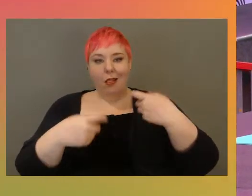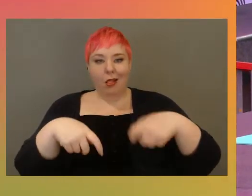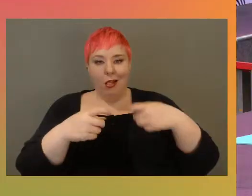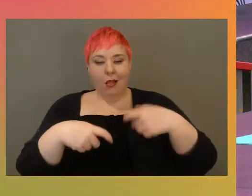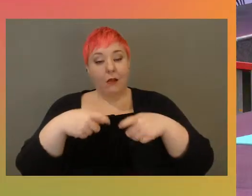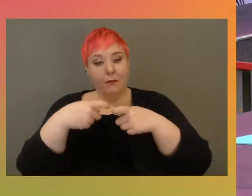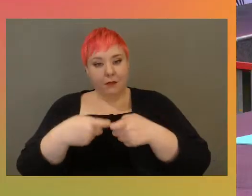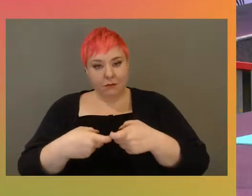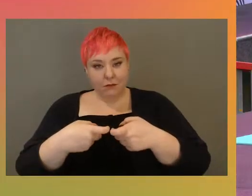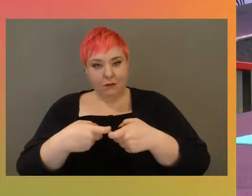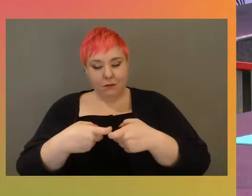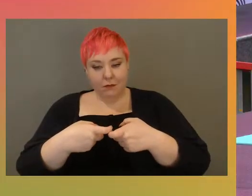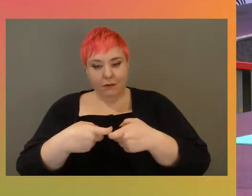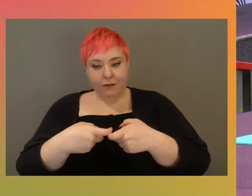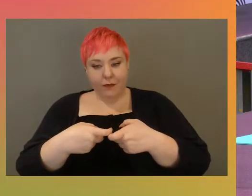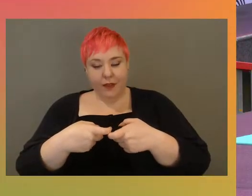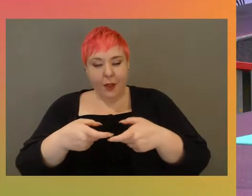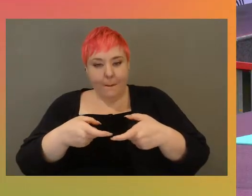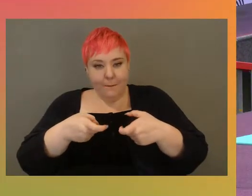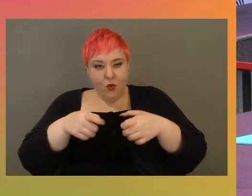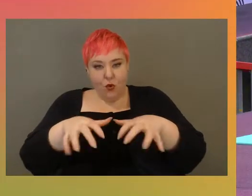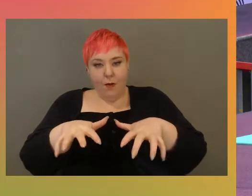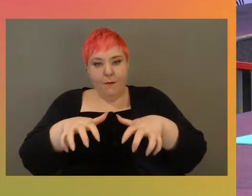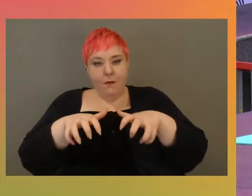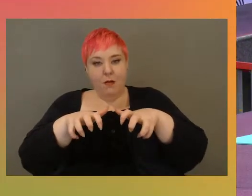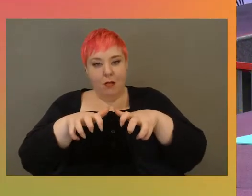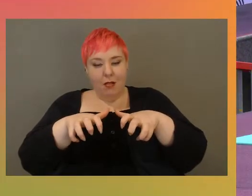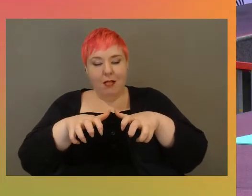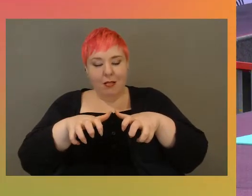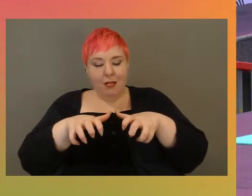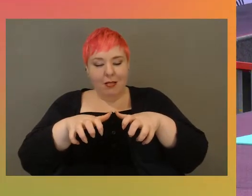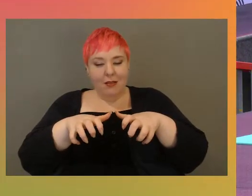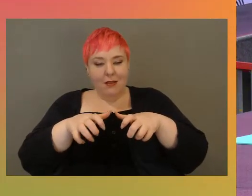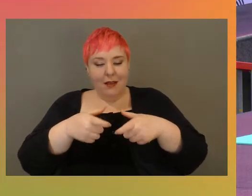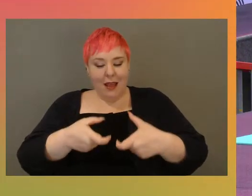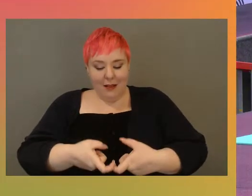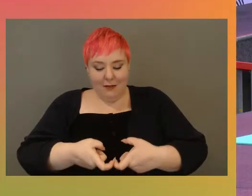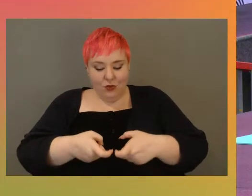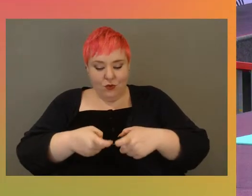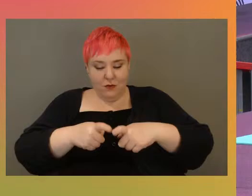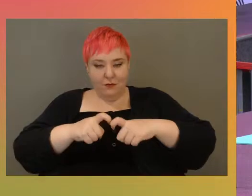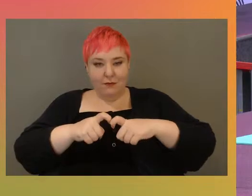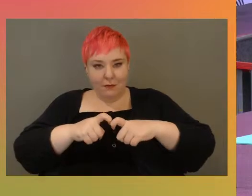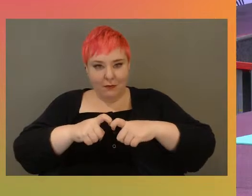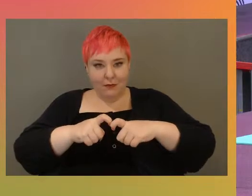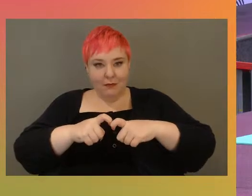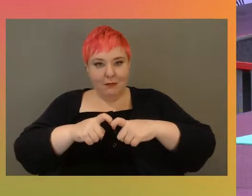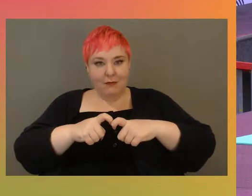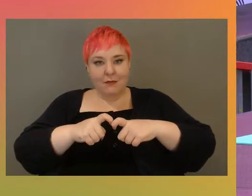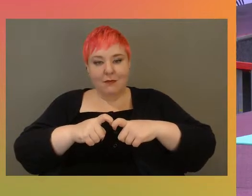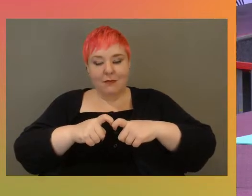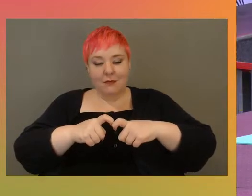ROUTE THE LEGS, DON'T LET THEM BE FLACCID.